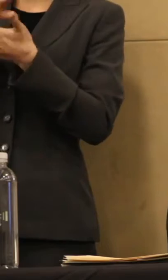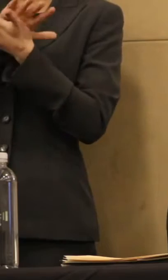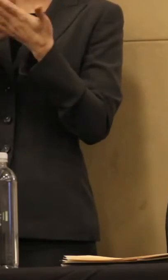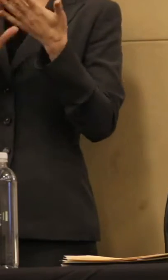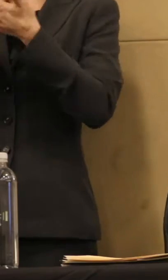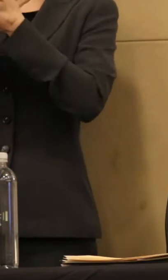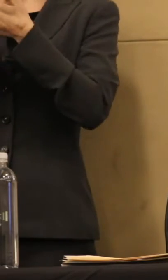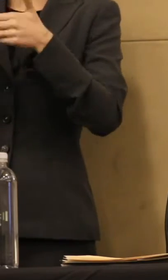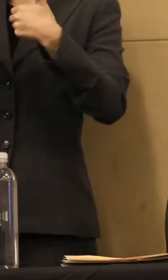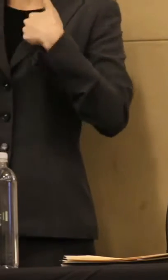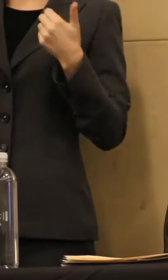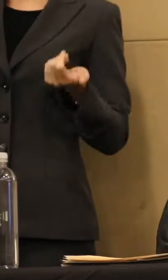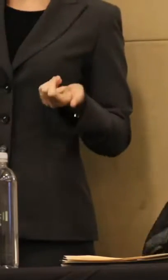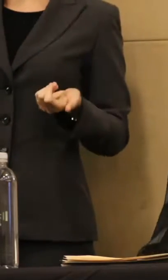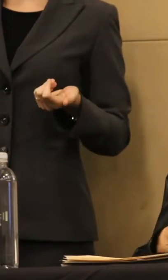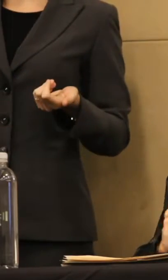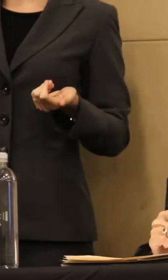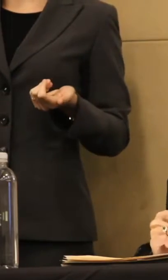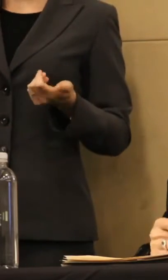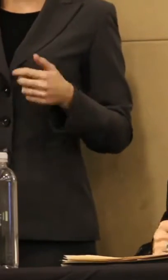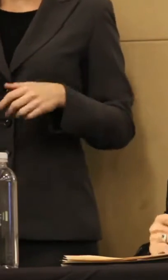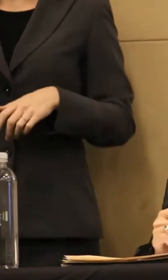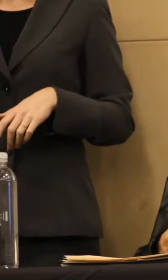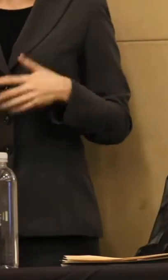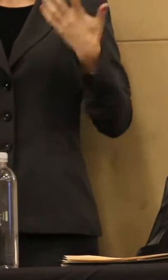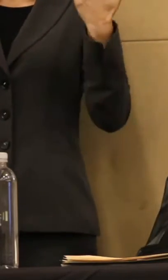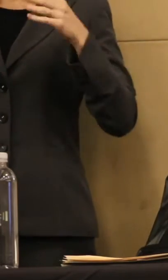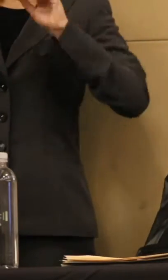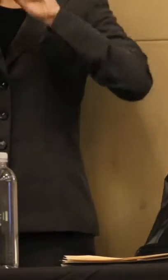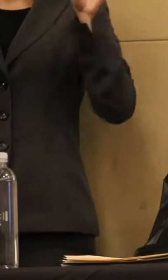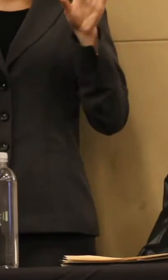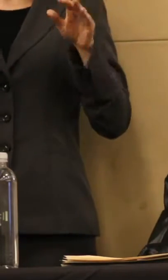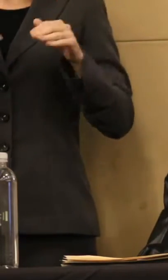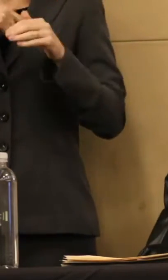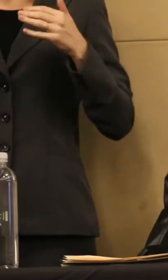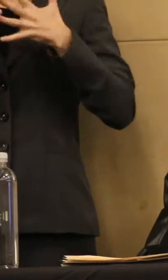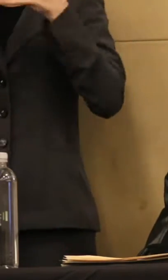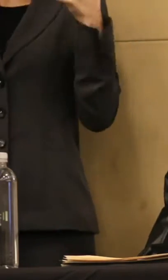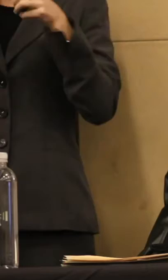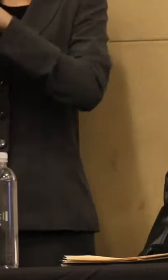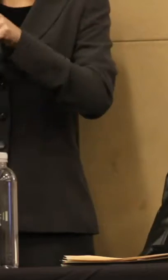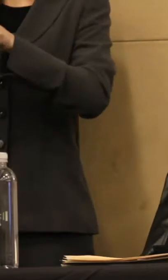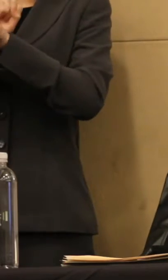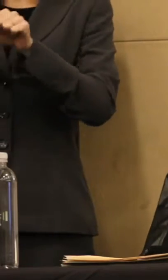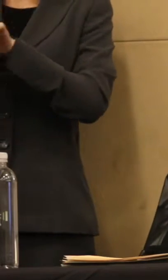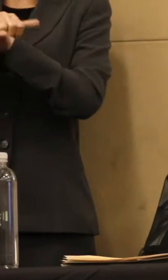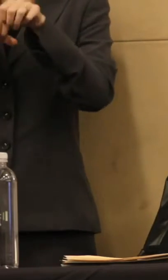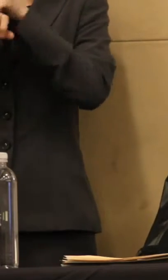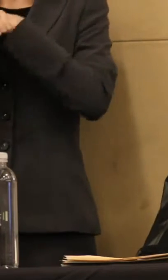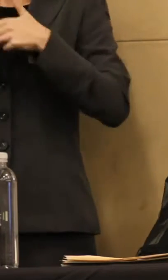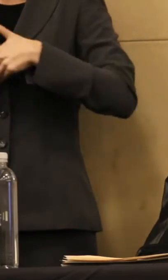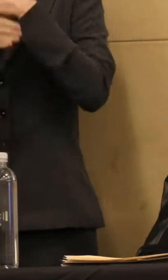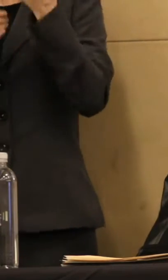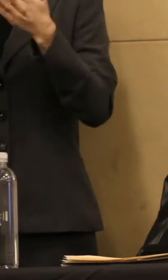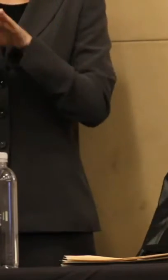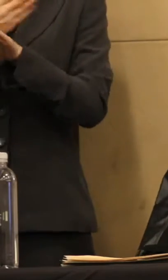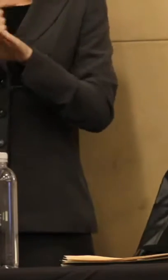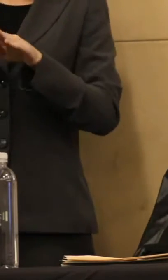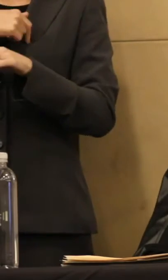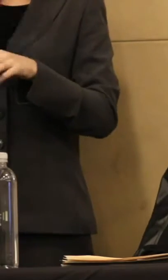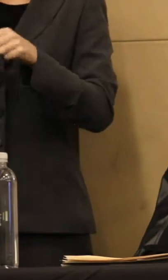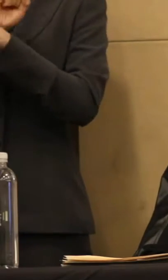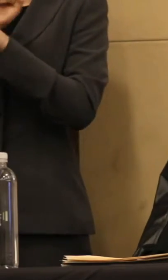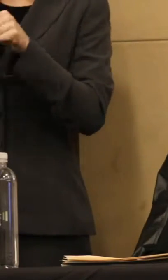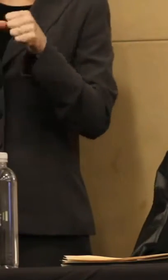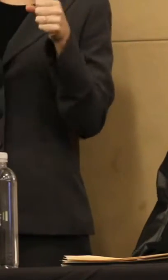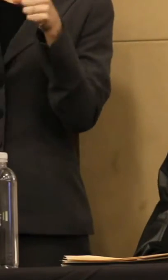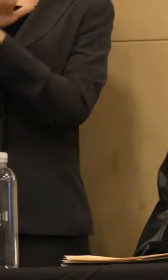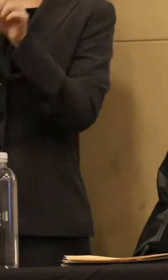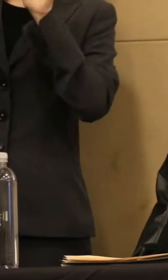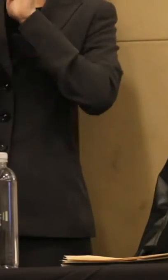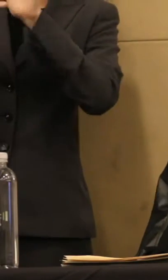So we have a long way to go before we have full representation in imagery, acting roles